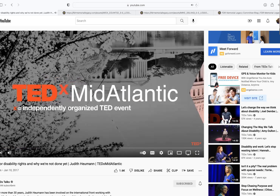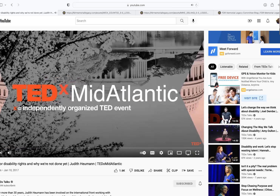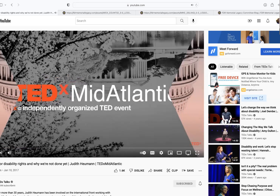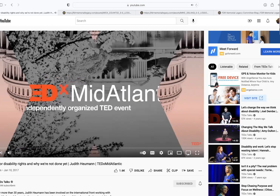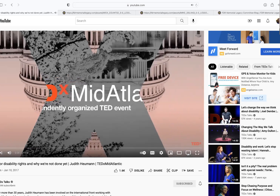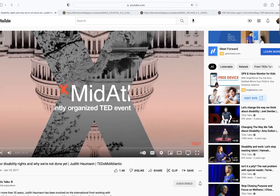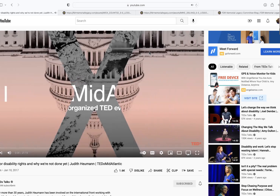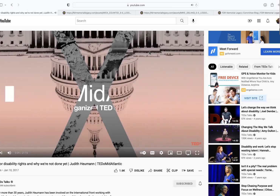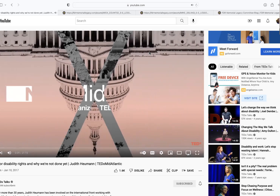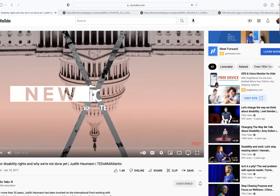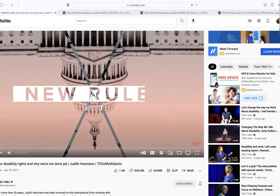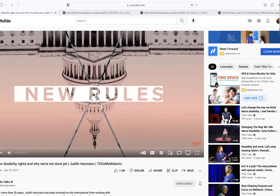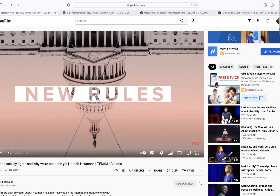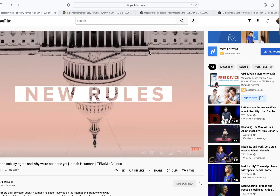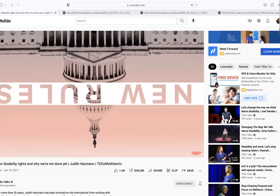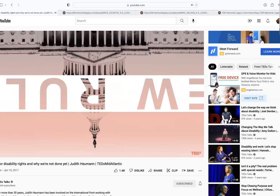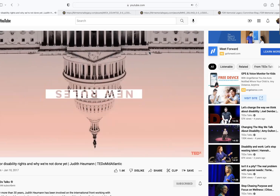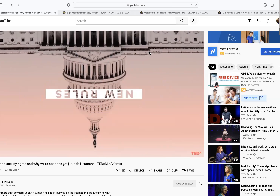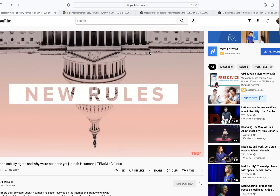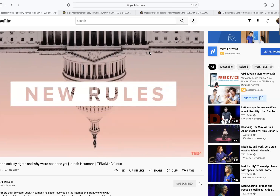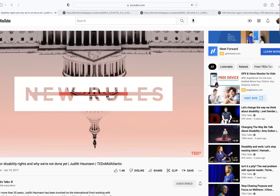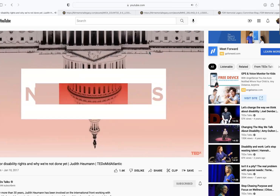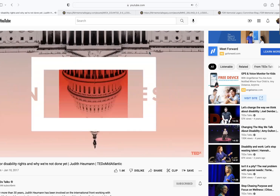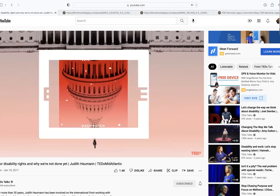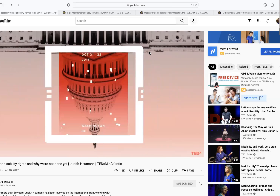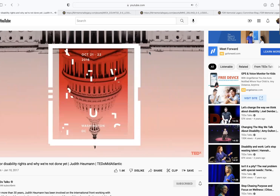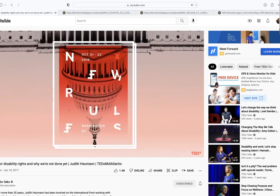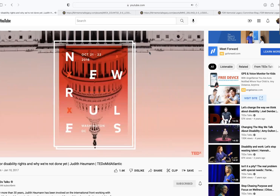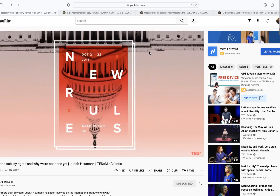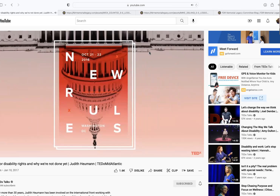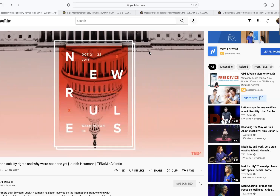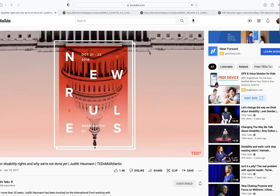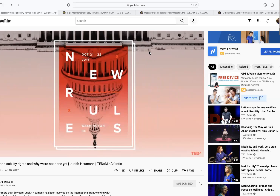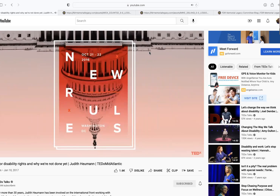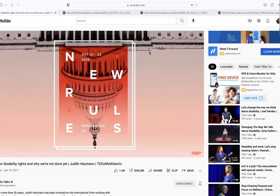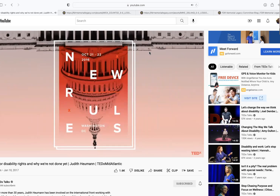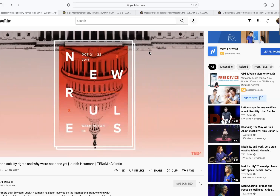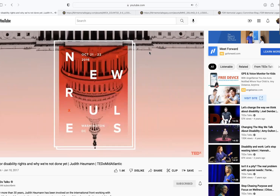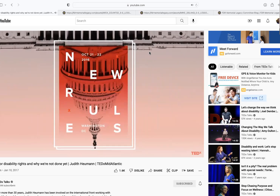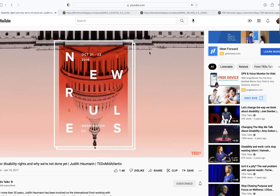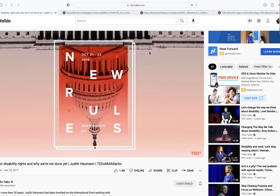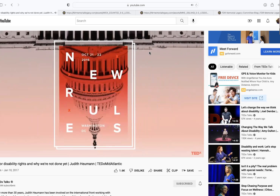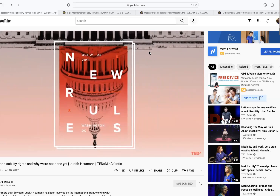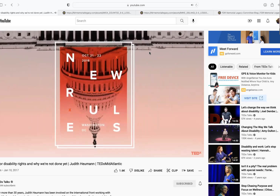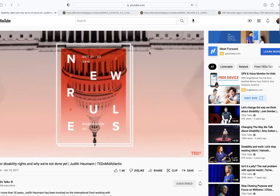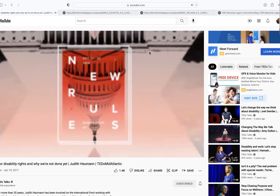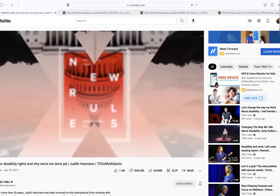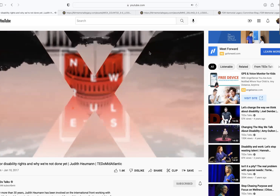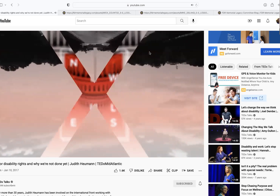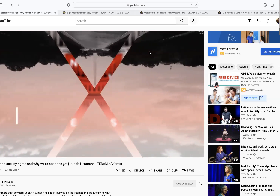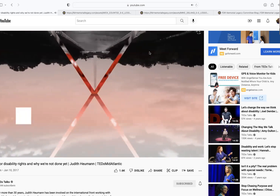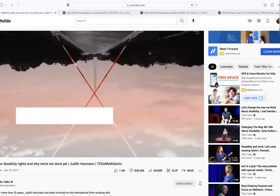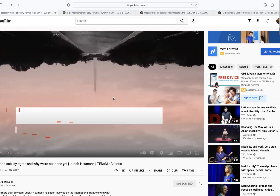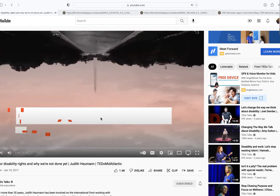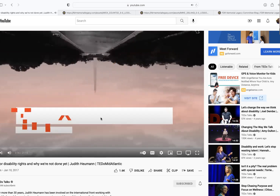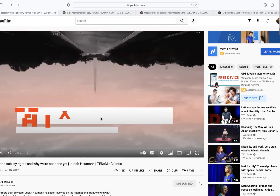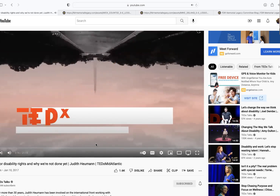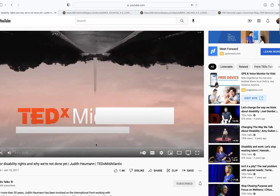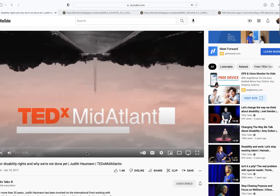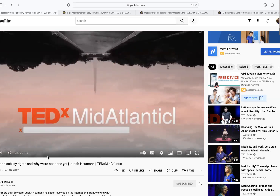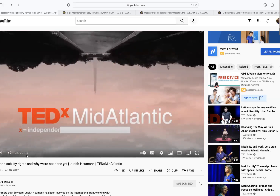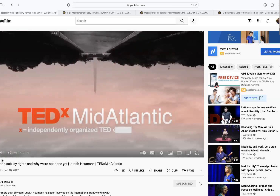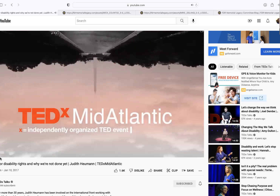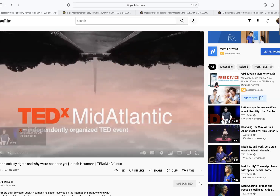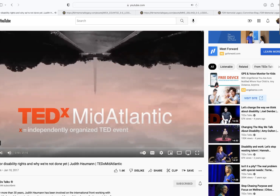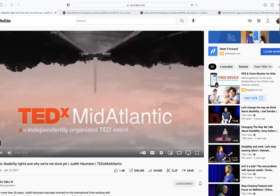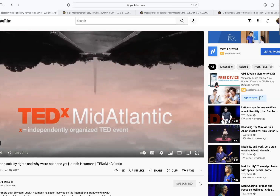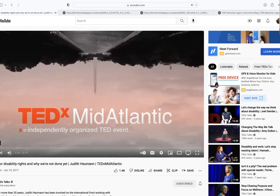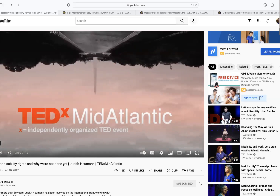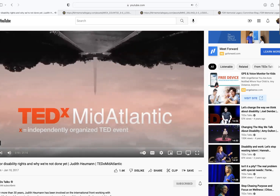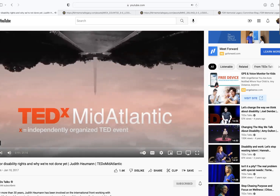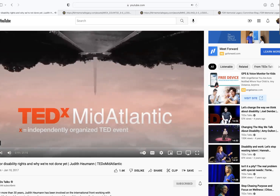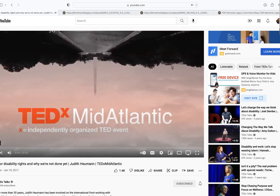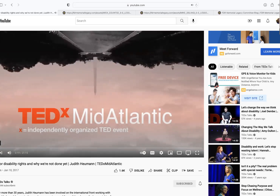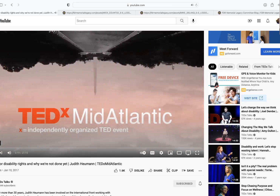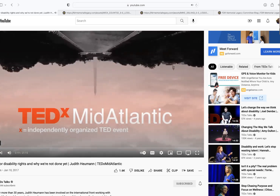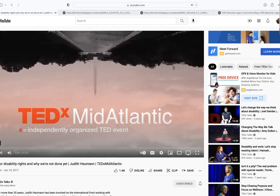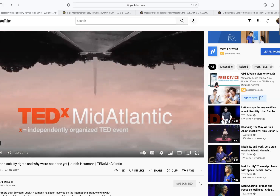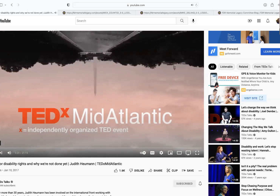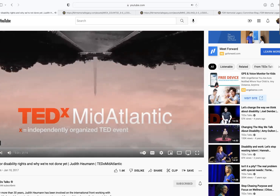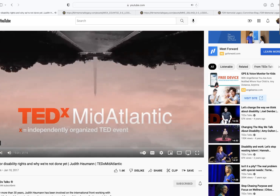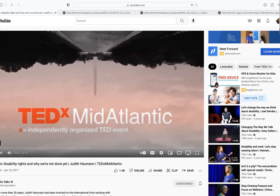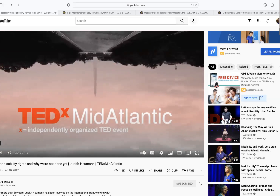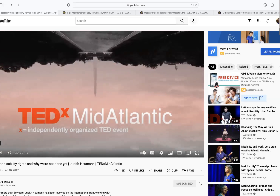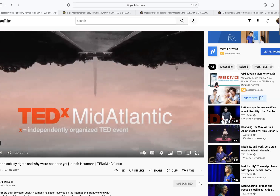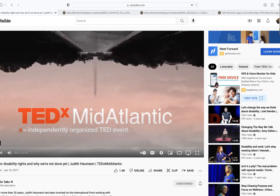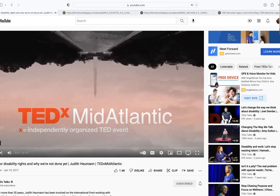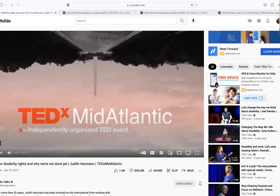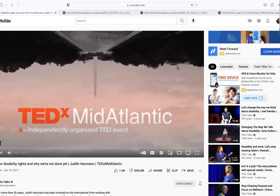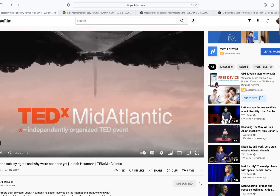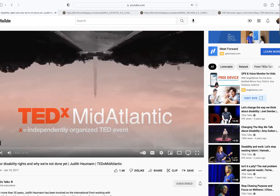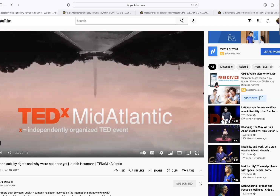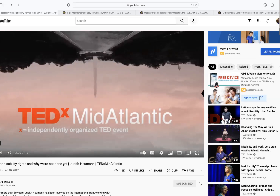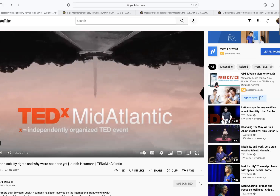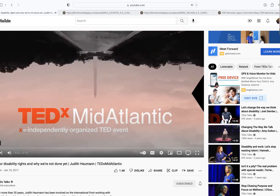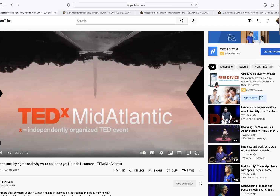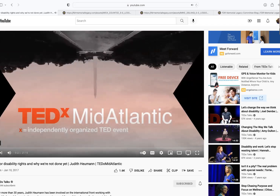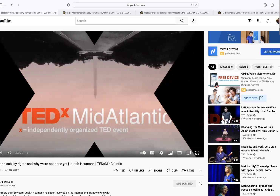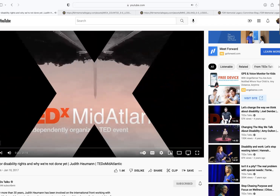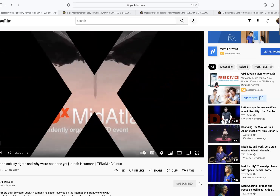And just played to the part where he welcomes her to the show